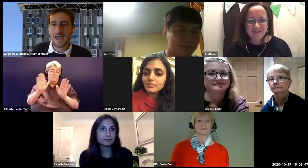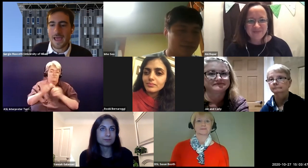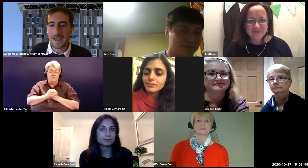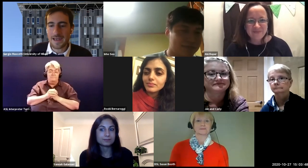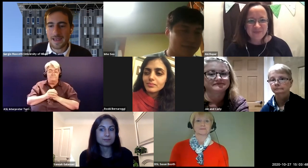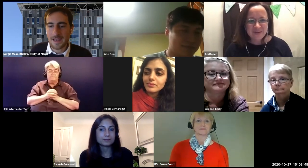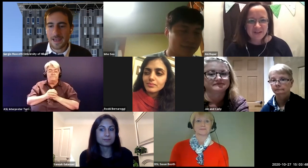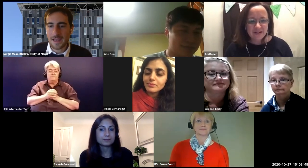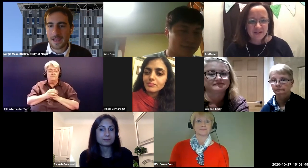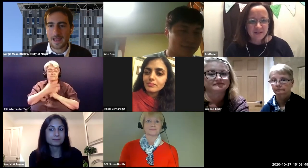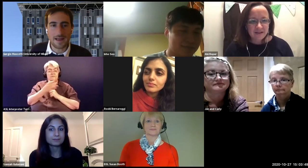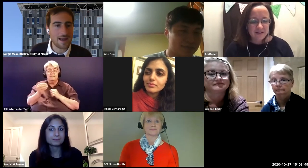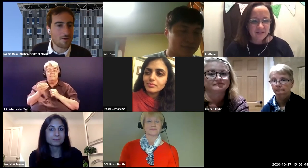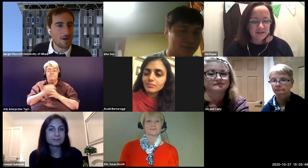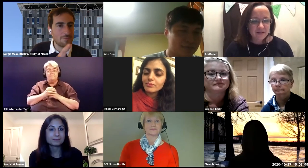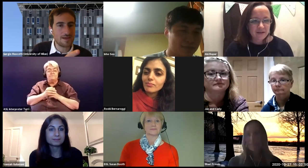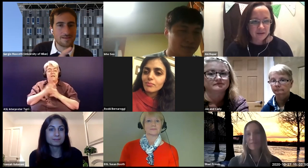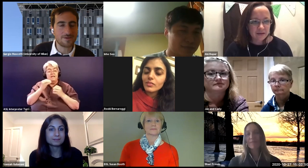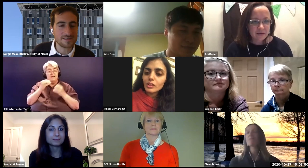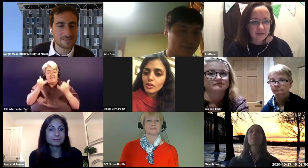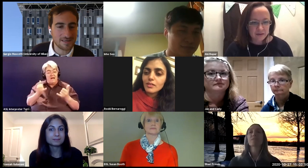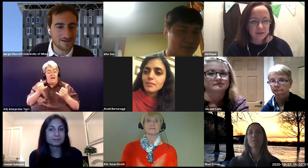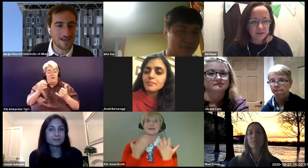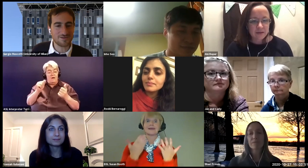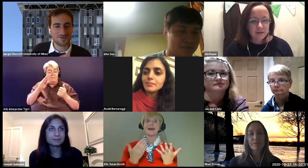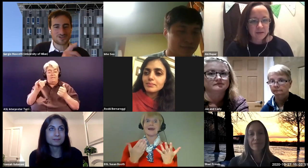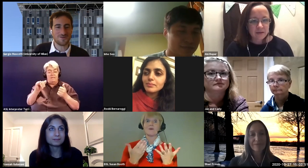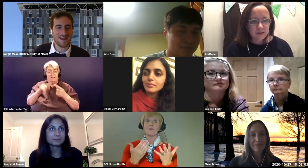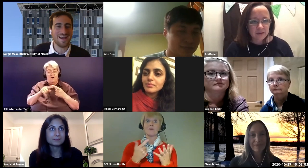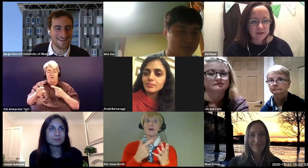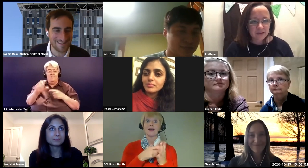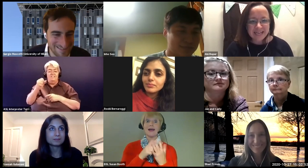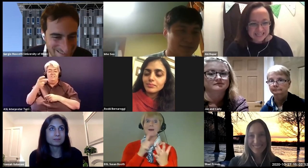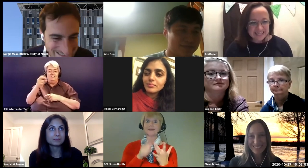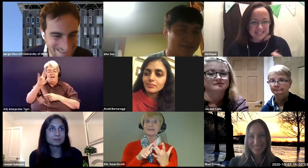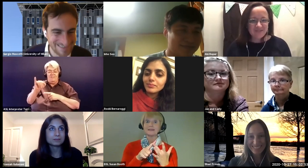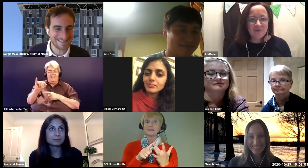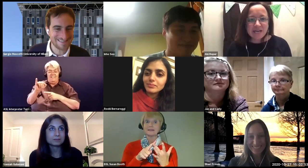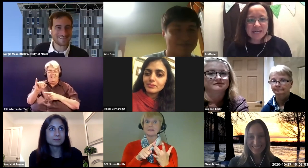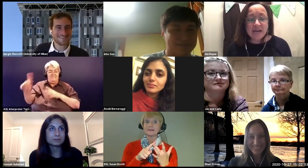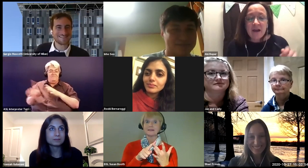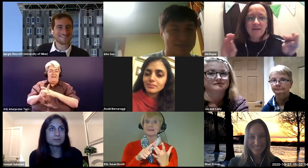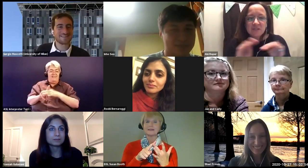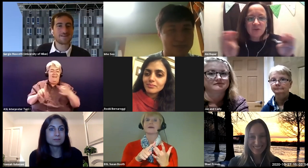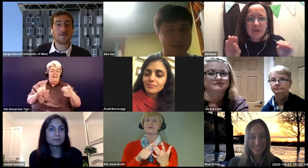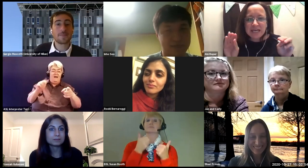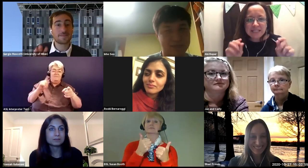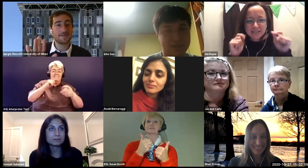and uh now Abi there is okay there is Shari yeah that's right we're gonna ask all the panelists to